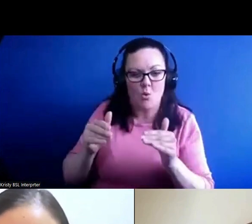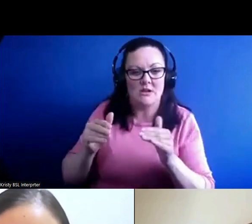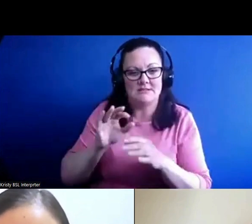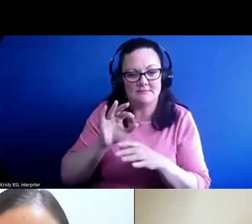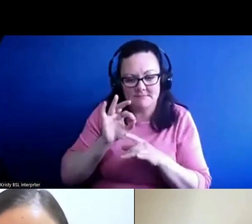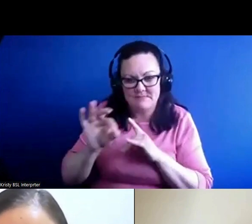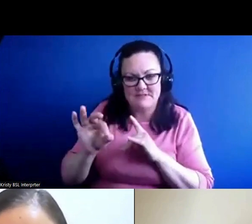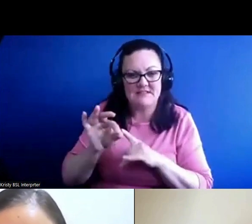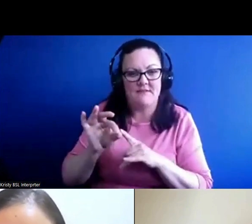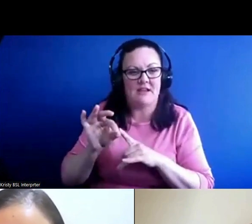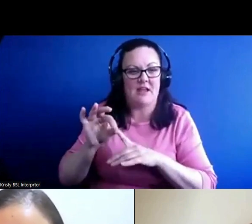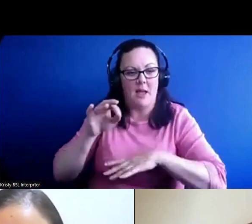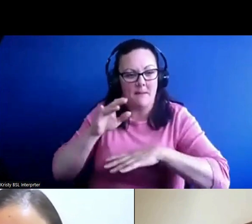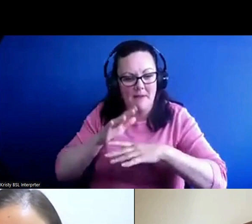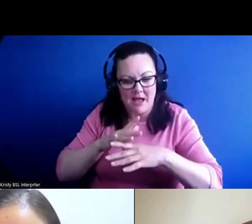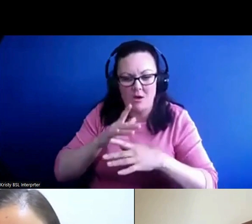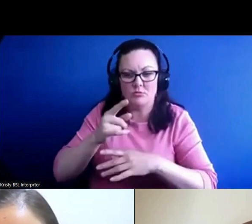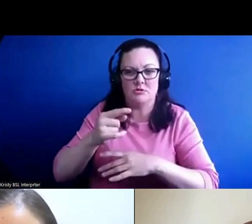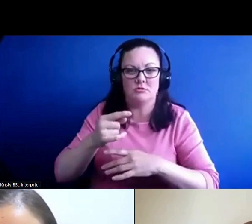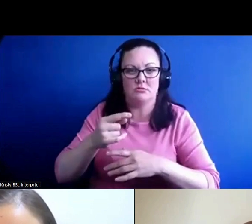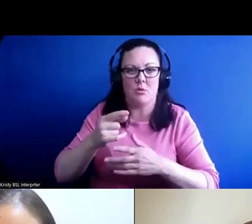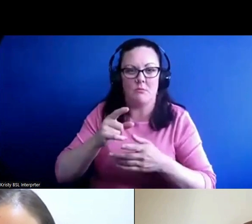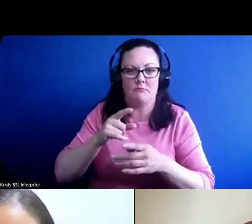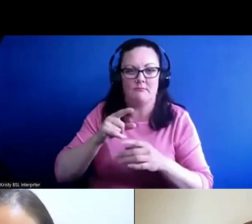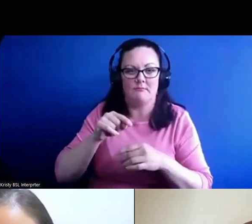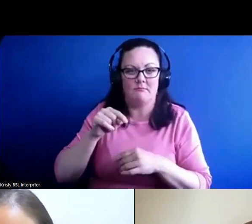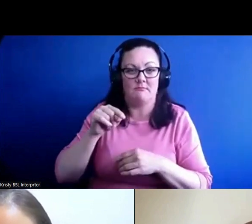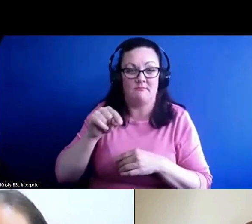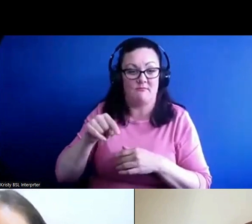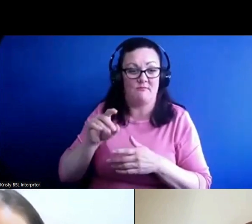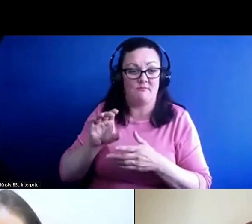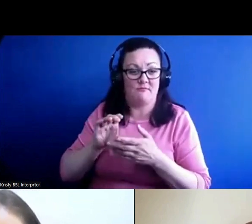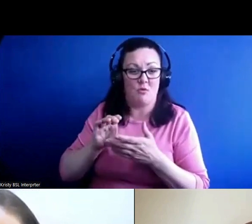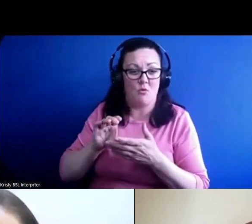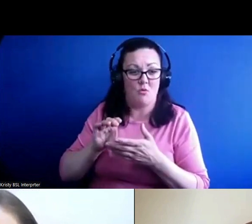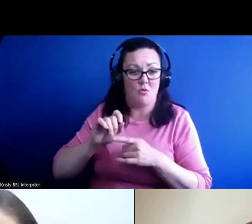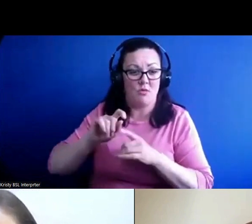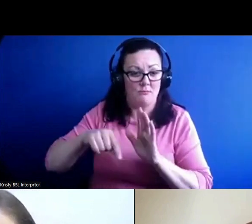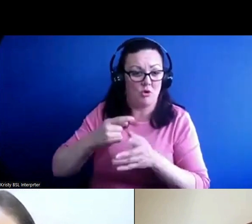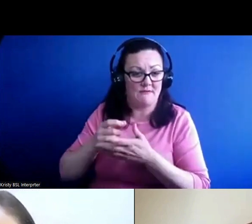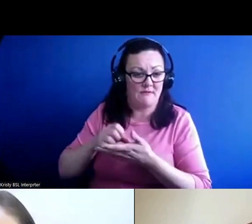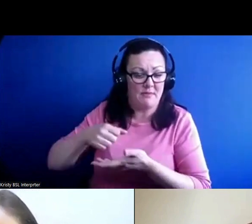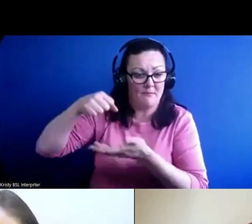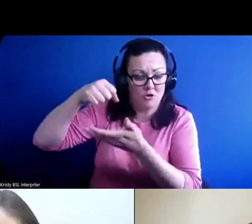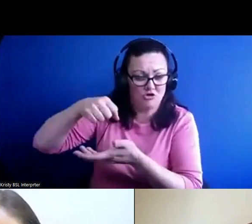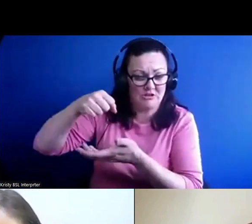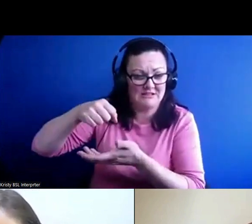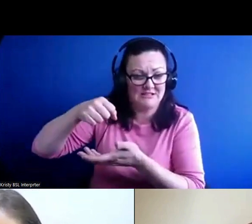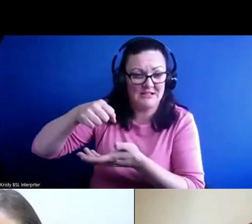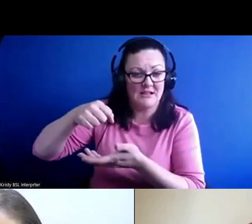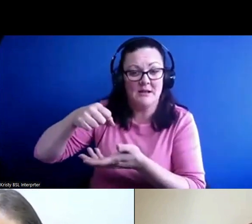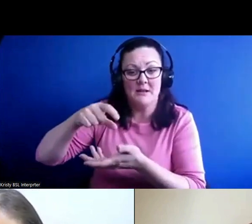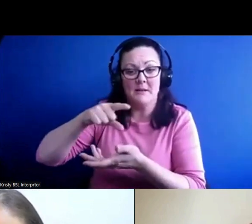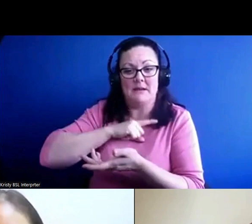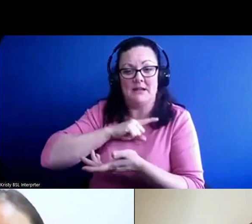evaluation because that is part of the project